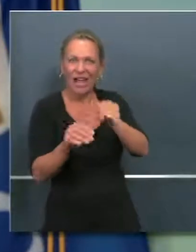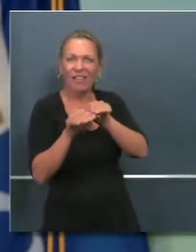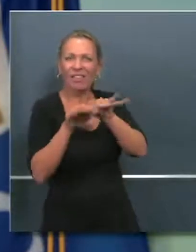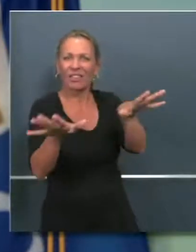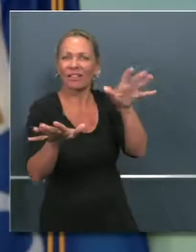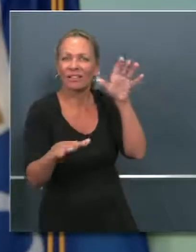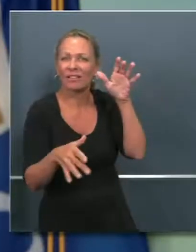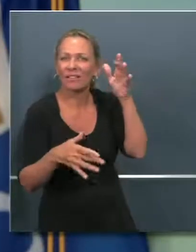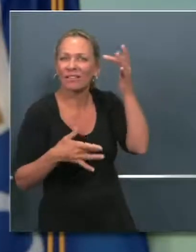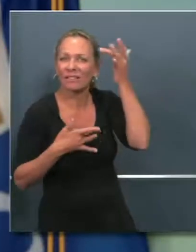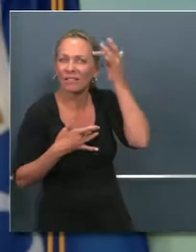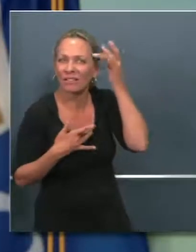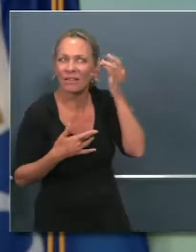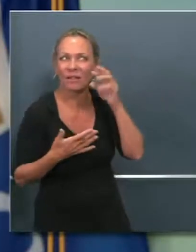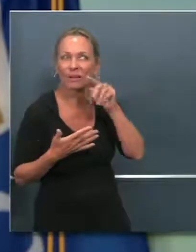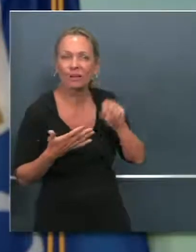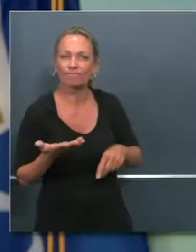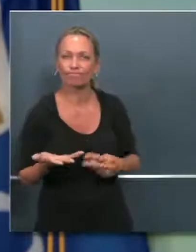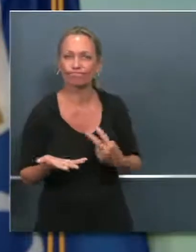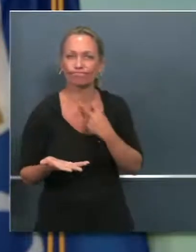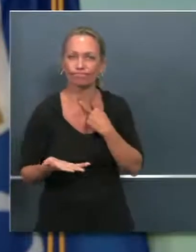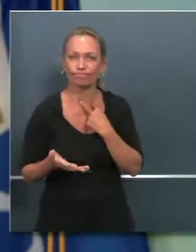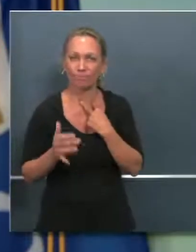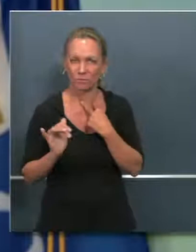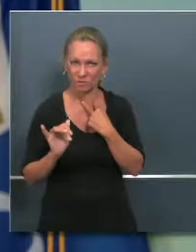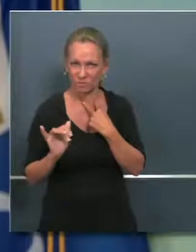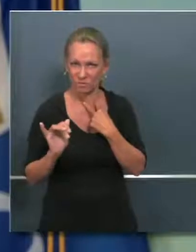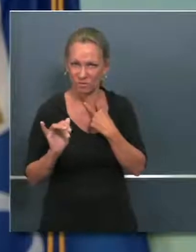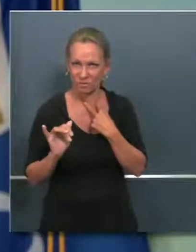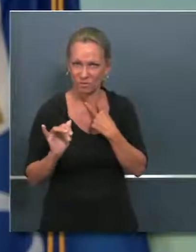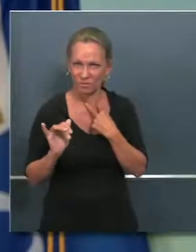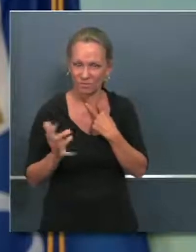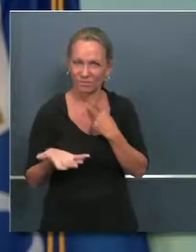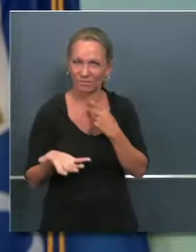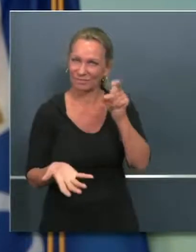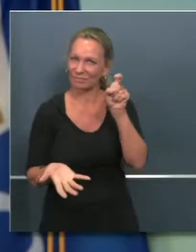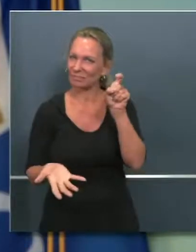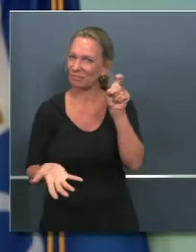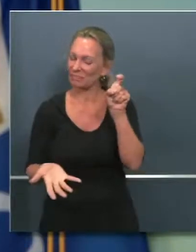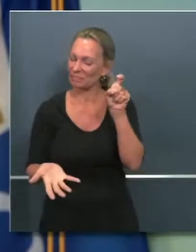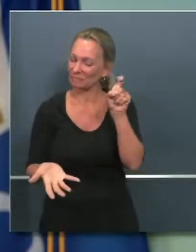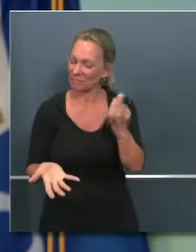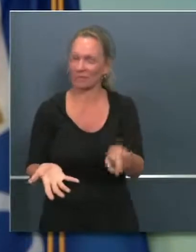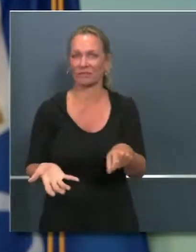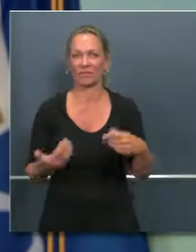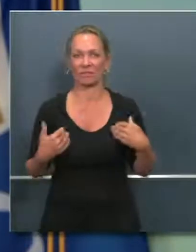plans but it's just an example of some of the work we have to do and some of the concerns we continue